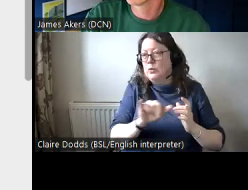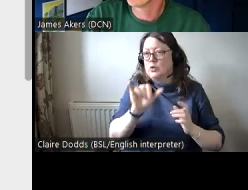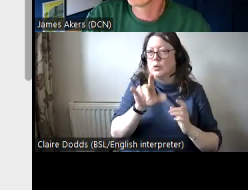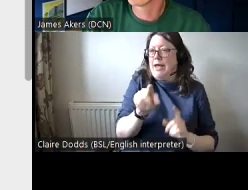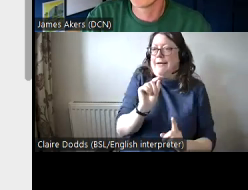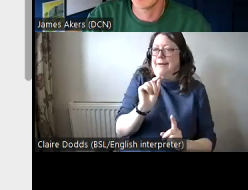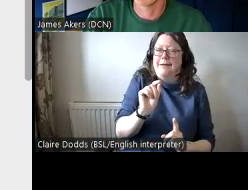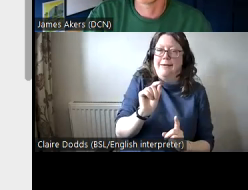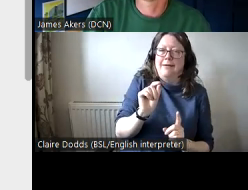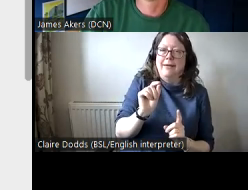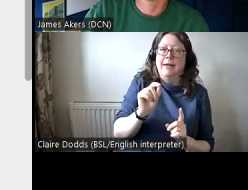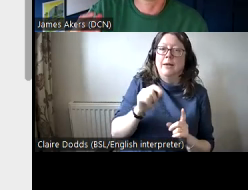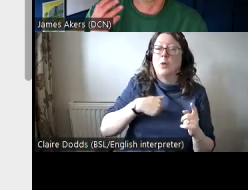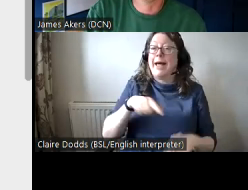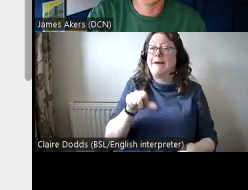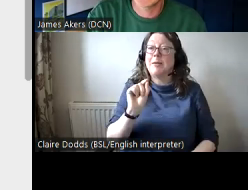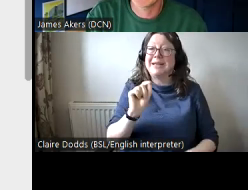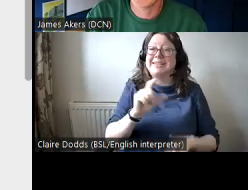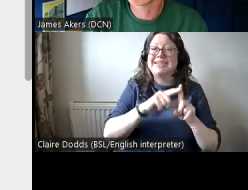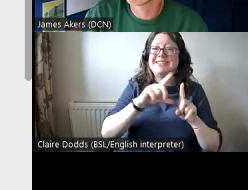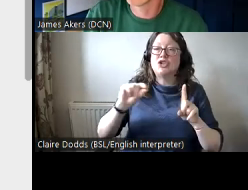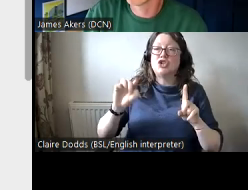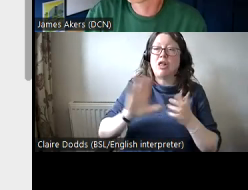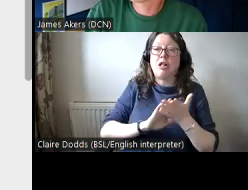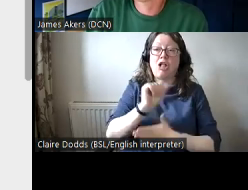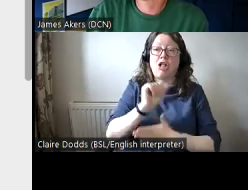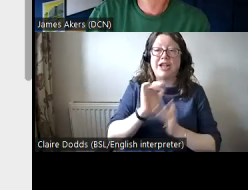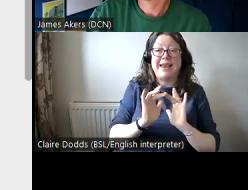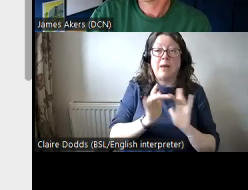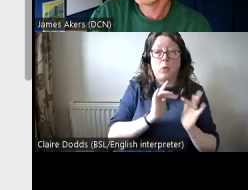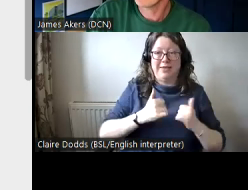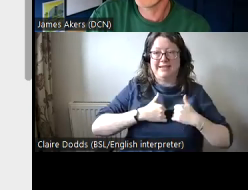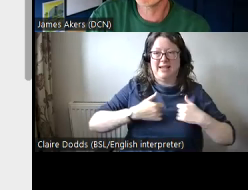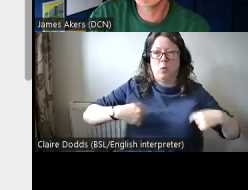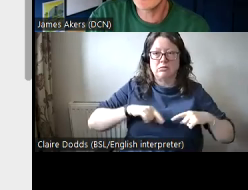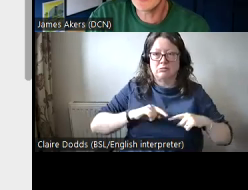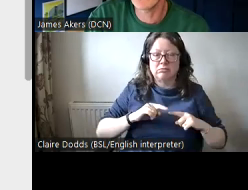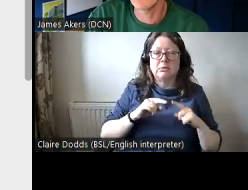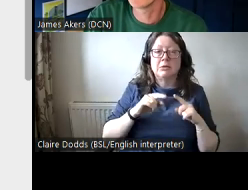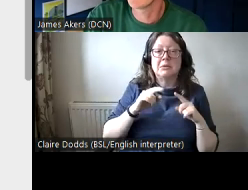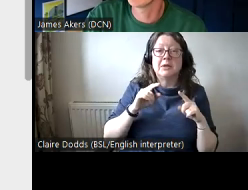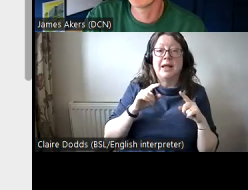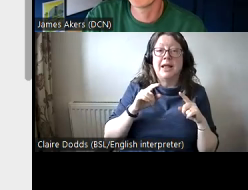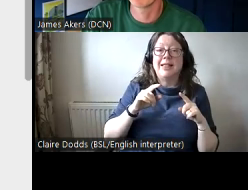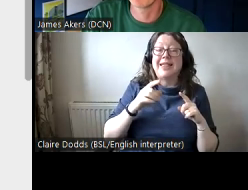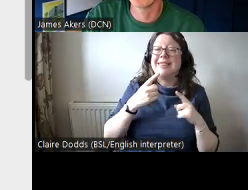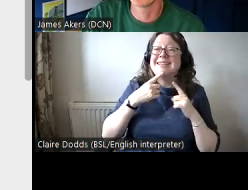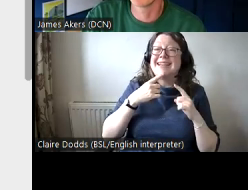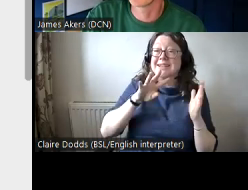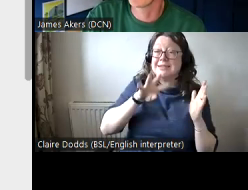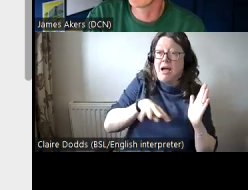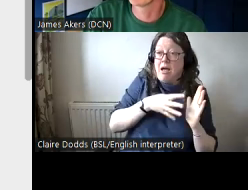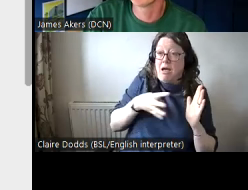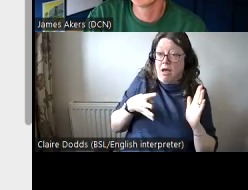the Digital Culture Network Analytics account for our website. That will reload the data in this report that we're looking at.